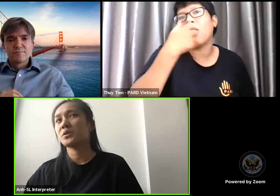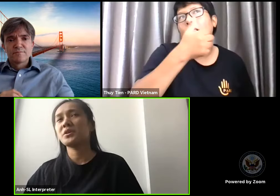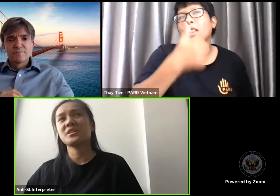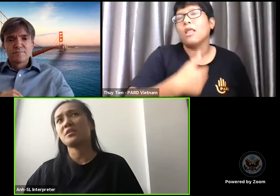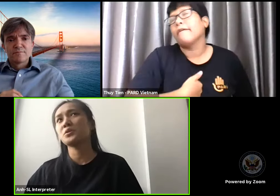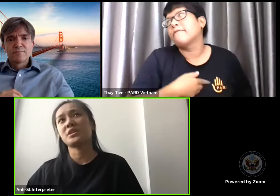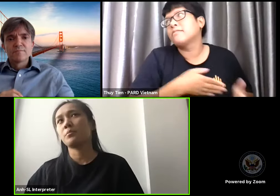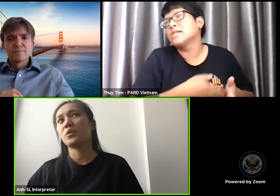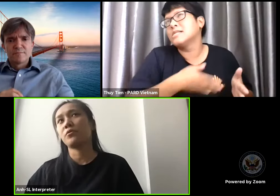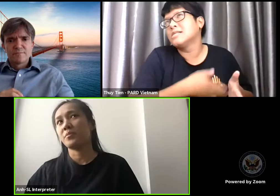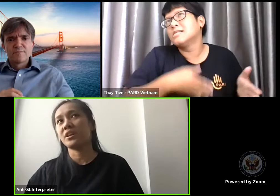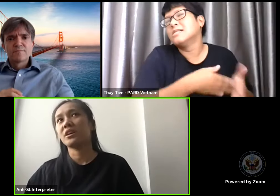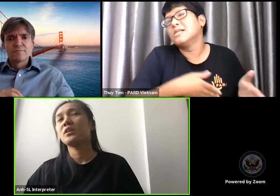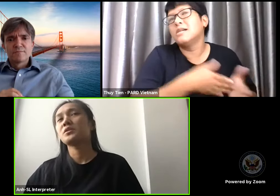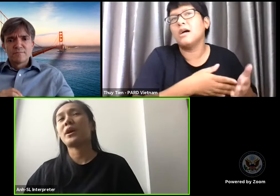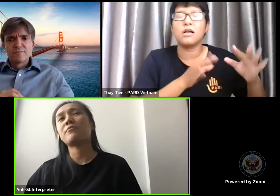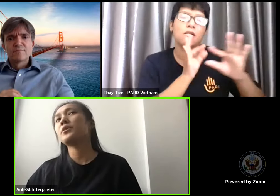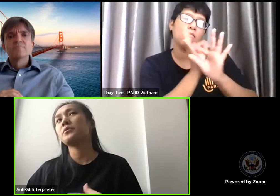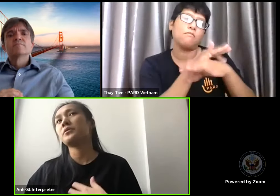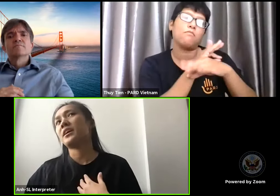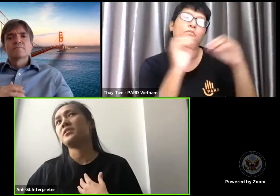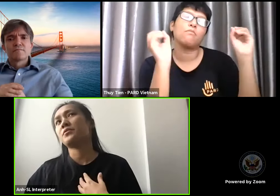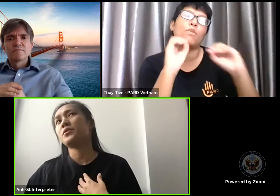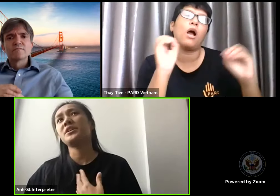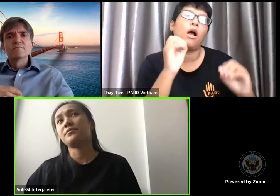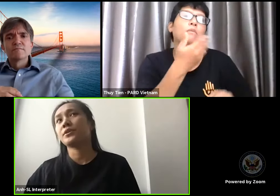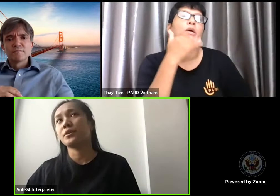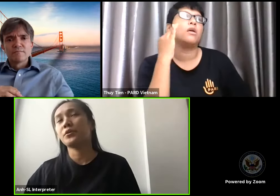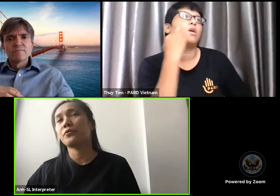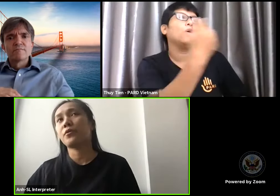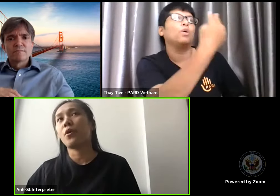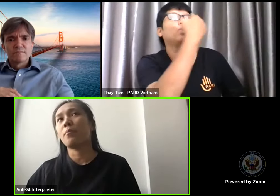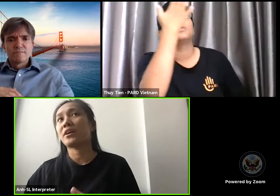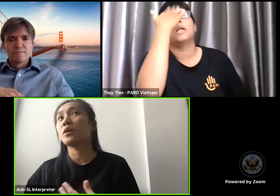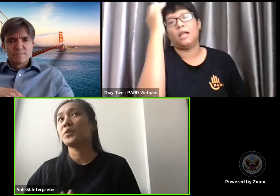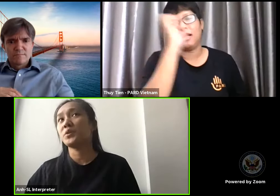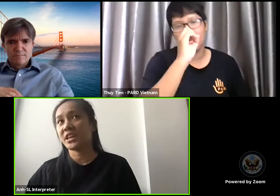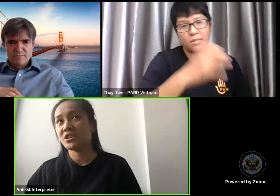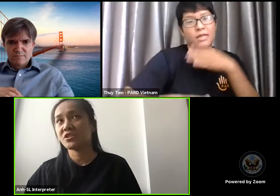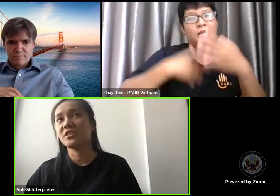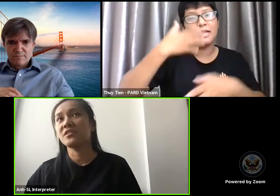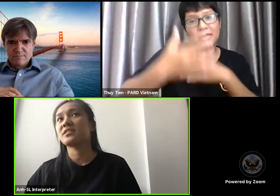so it's not suitable for me. So I feel that it's really difficult for my communication,